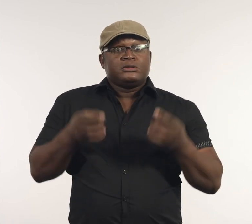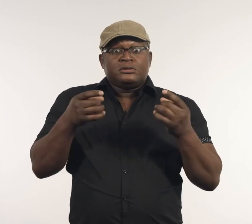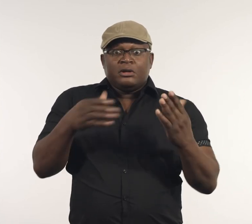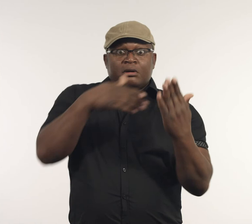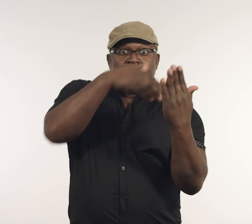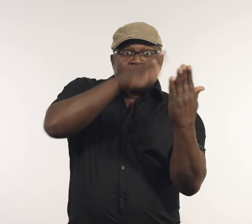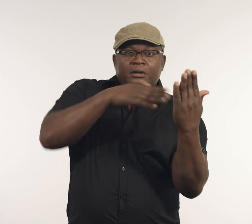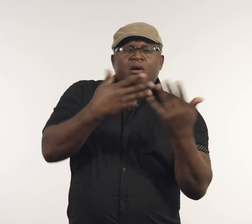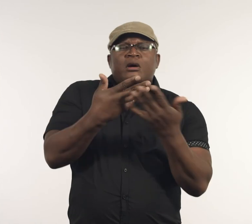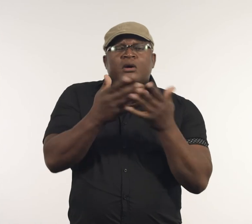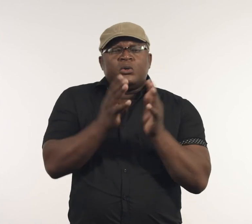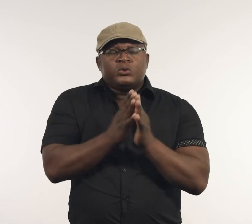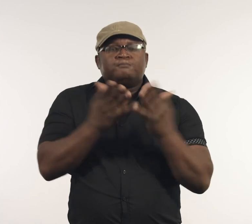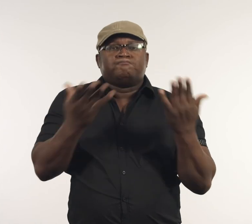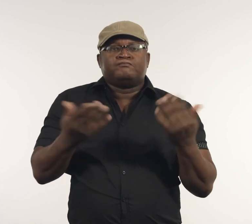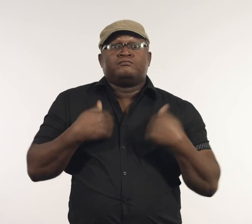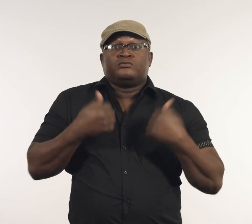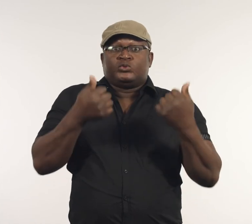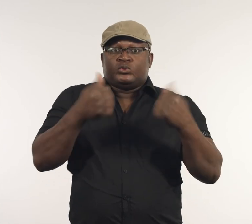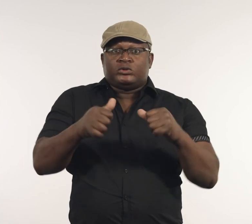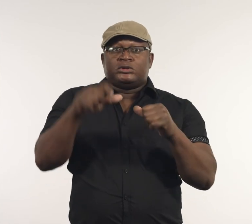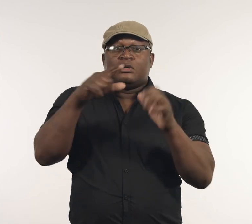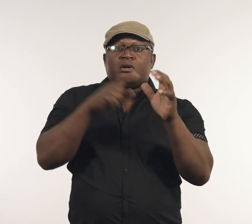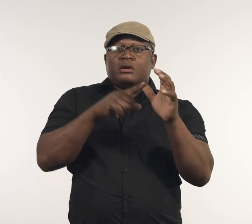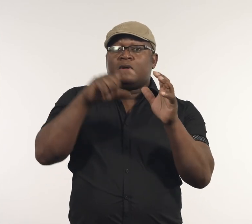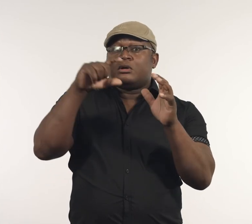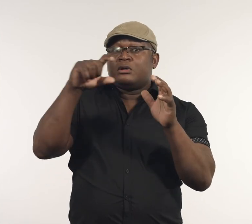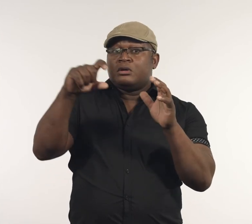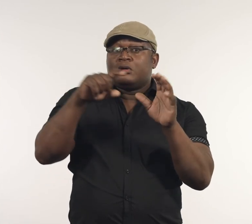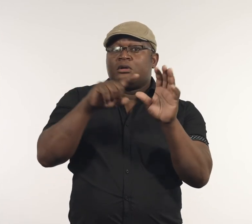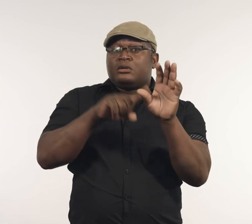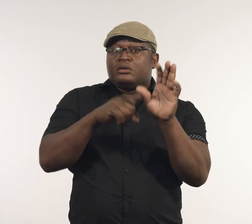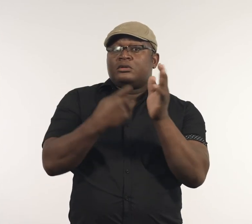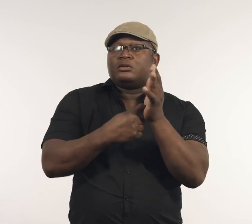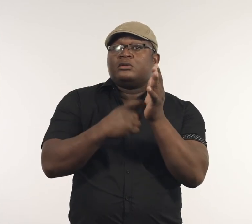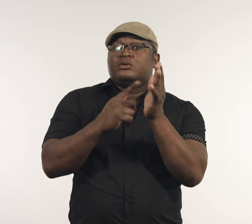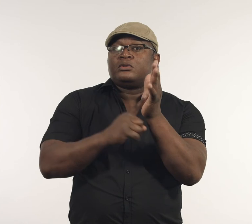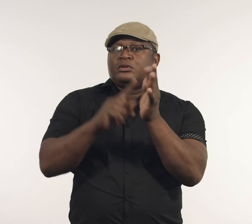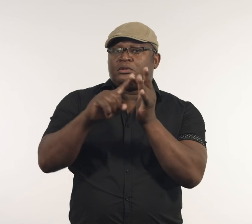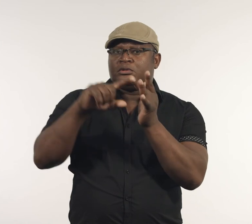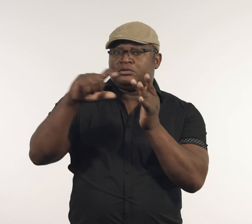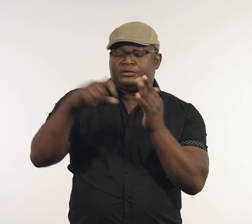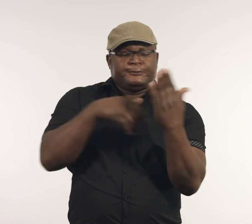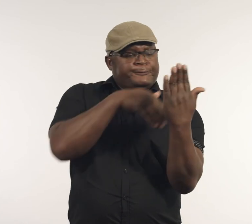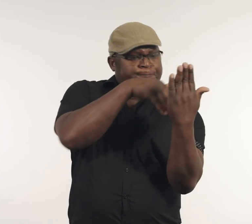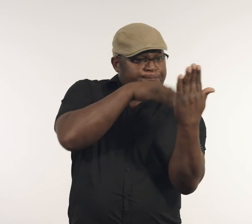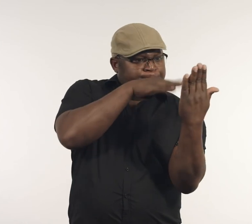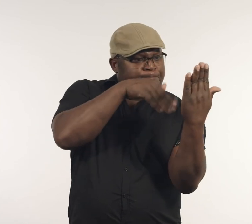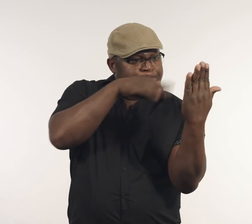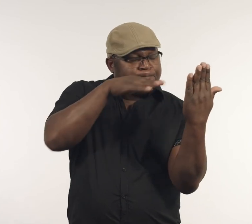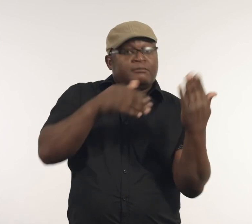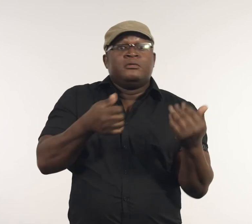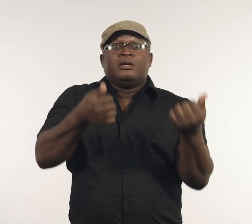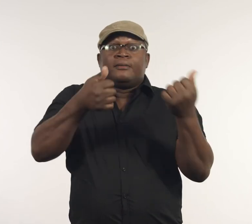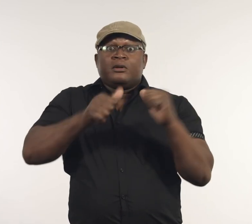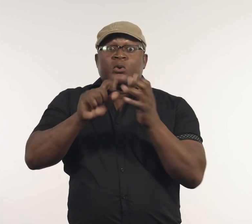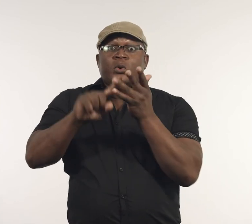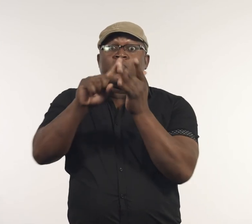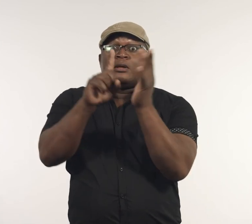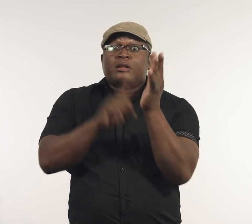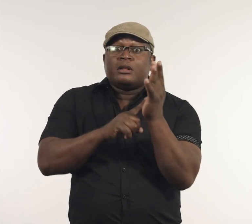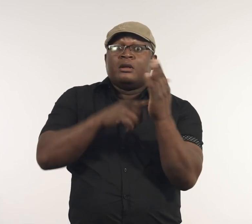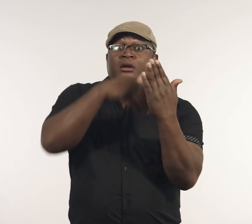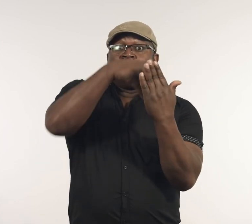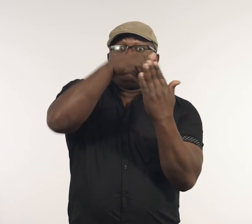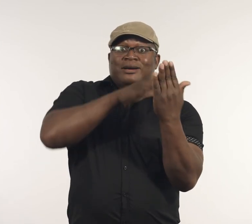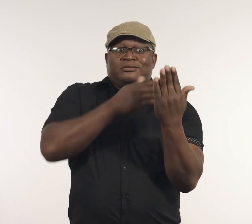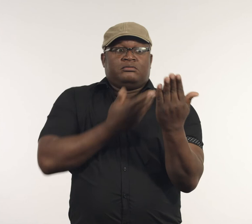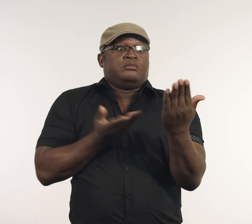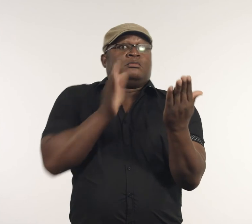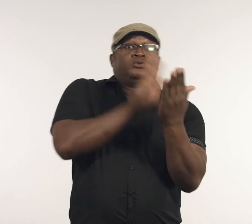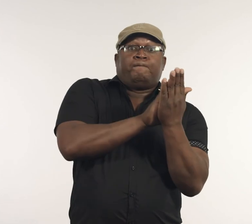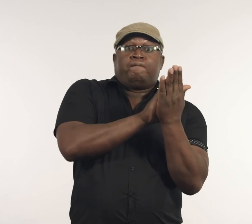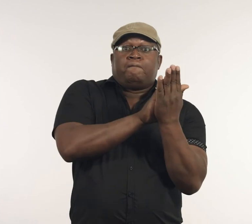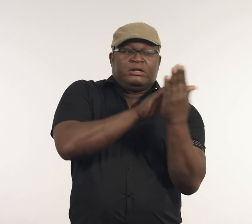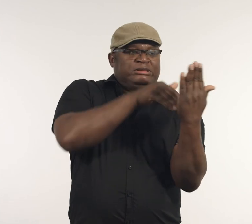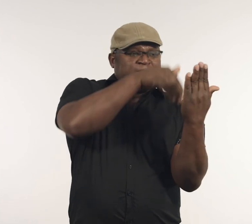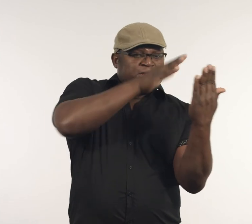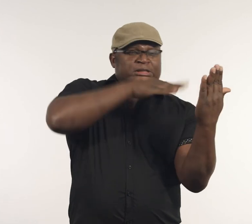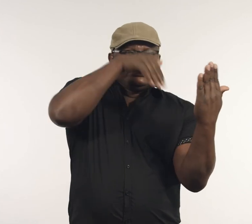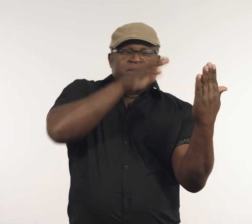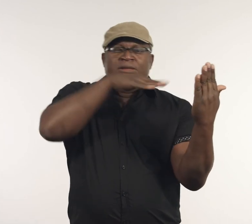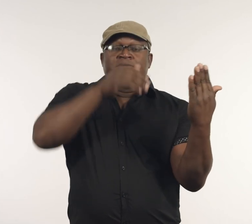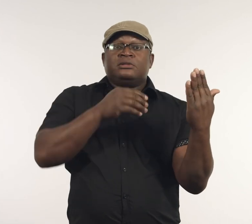I worked in sessions, applying layers of oil over an acrylic underpainting.